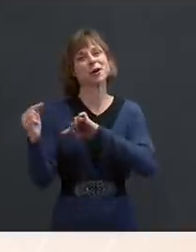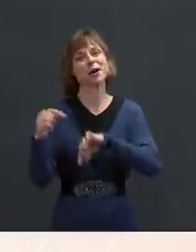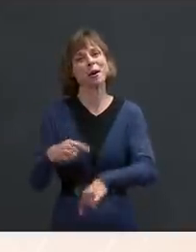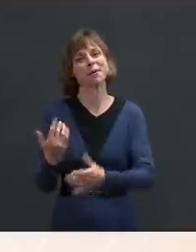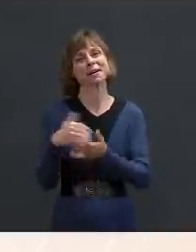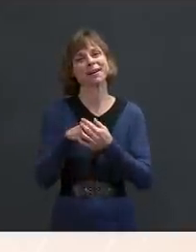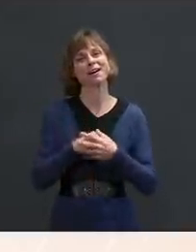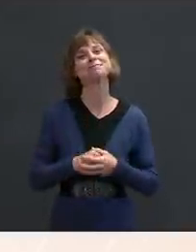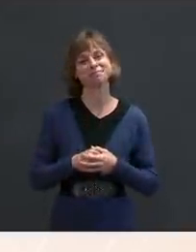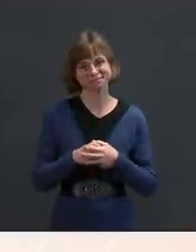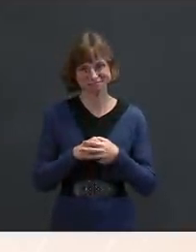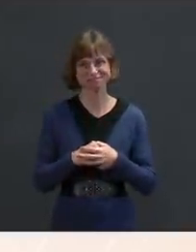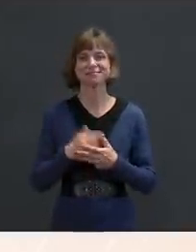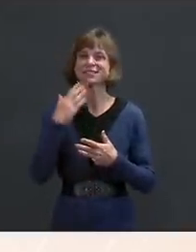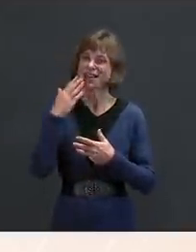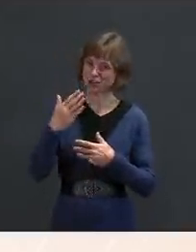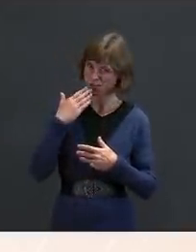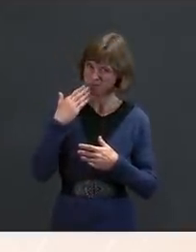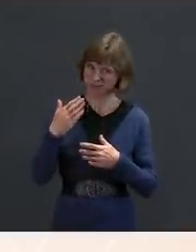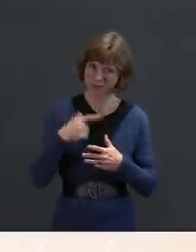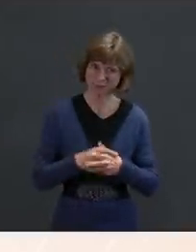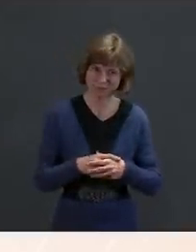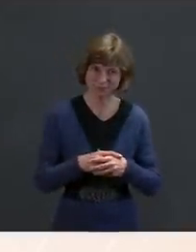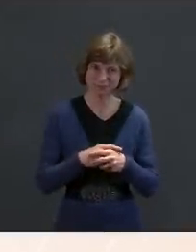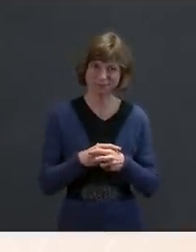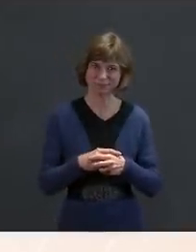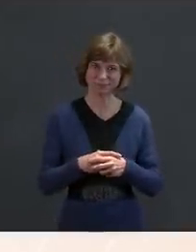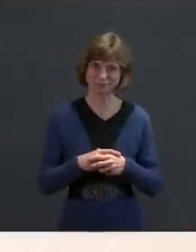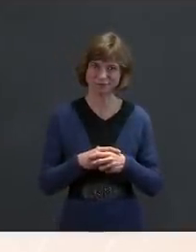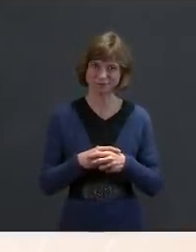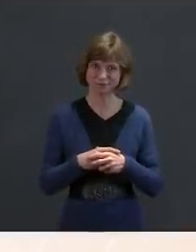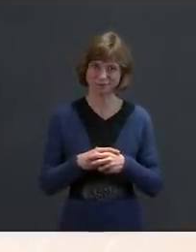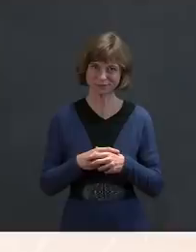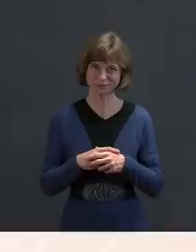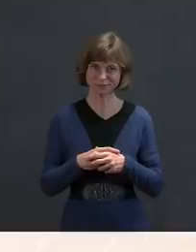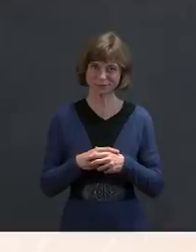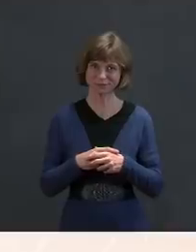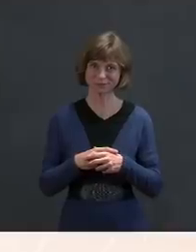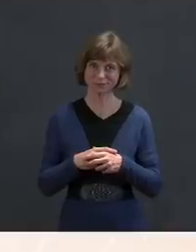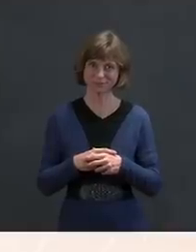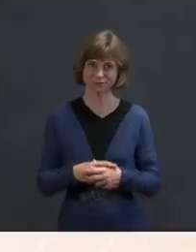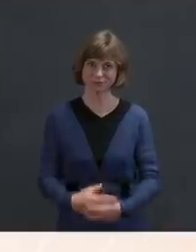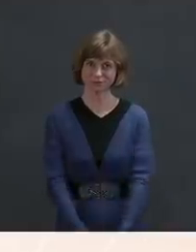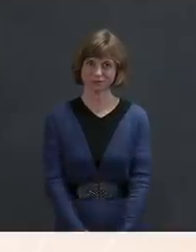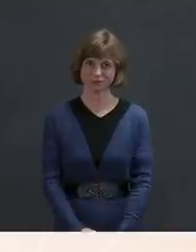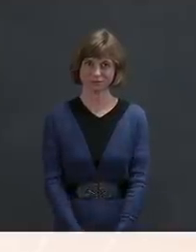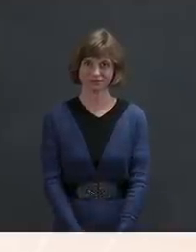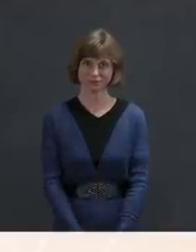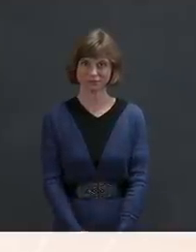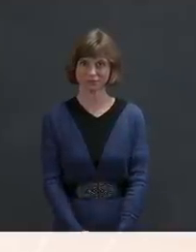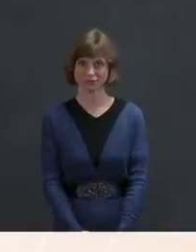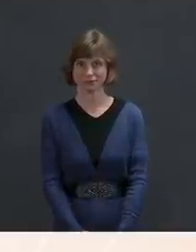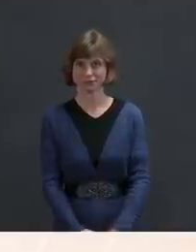Secretary Mayorkas: Thank you so much, Jen. Ms. Psaki: Thank you for joining us. Secretary Mayorkas: Thank you.